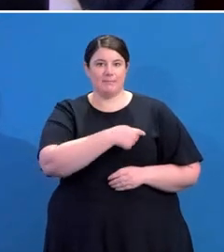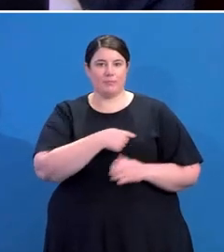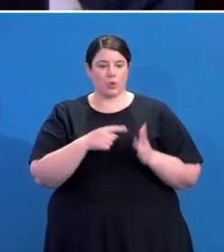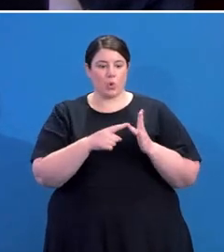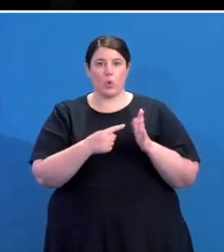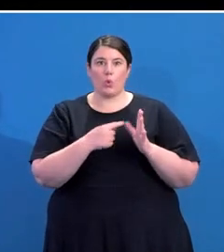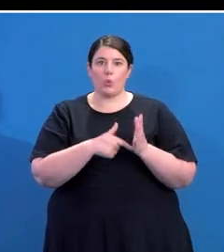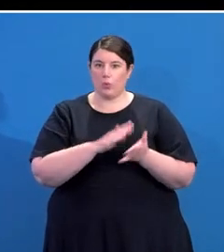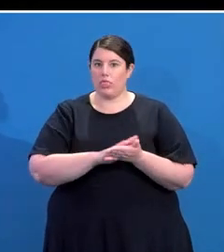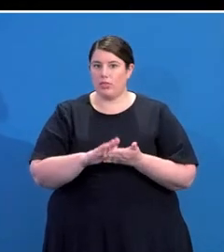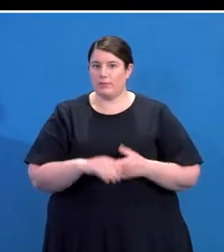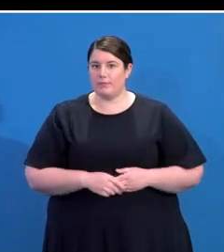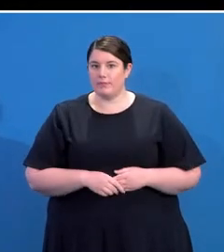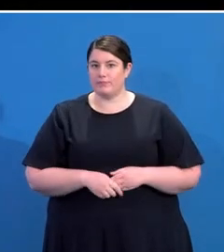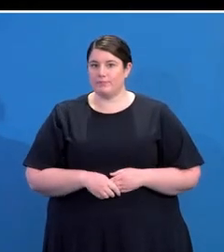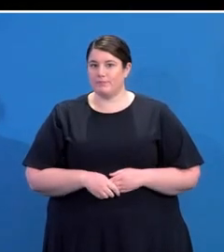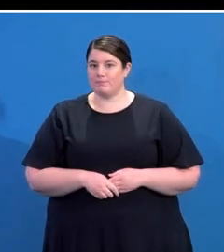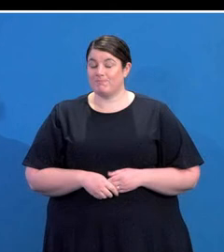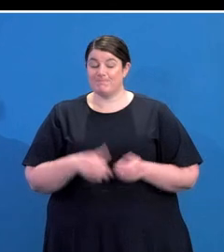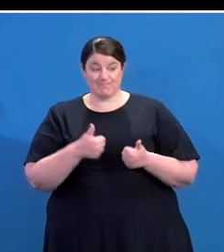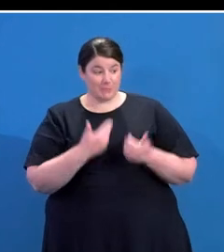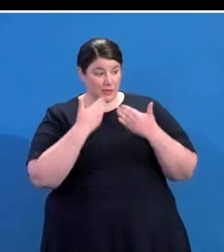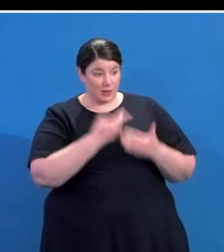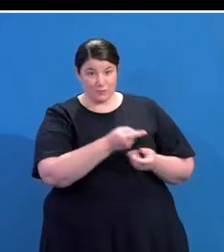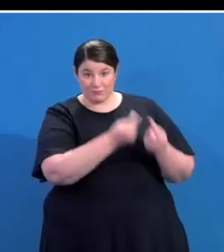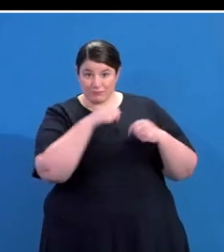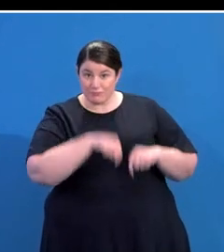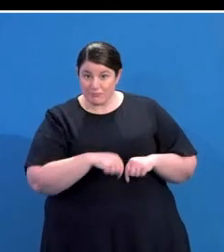Sophia, thank you very much for coming to the Royal Commission to give evidence today.